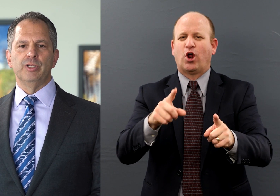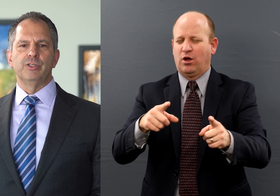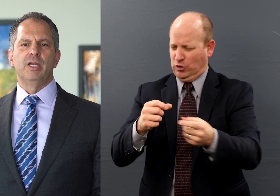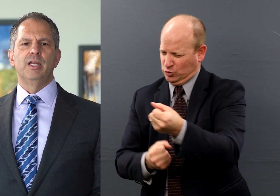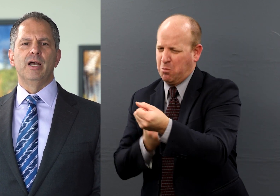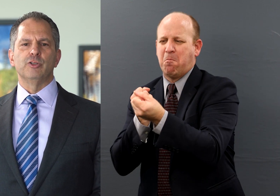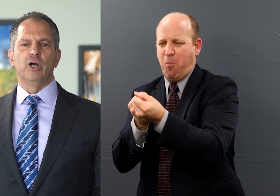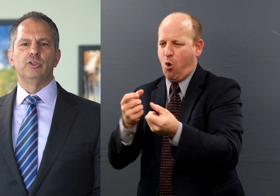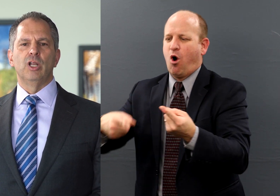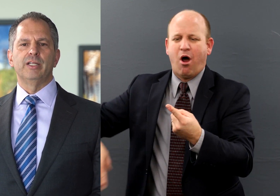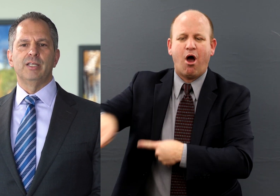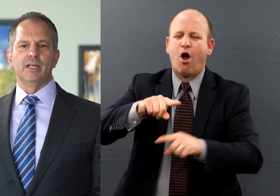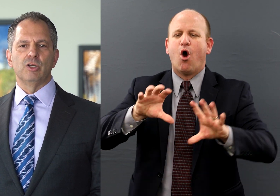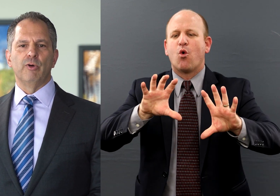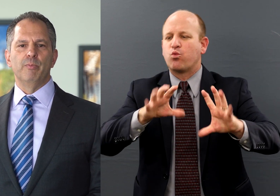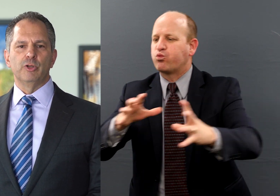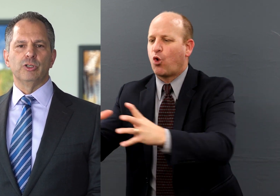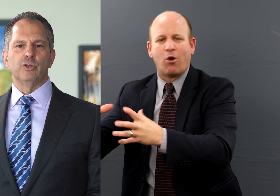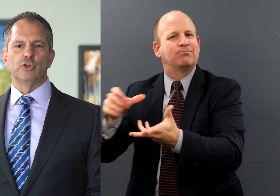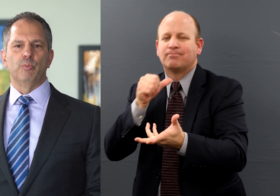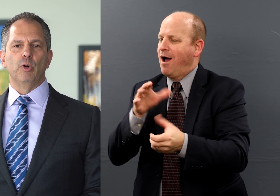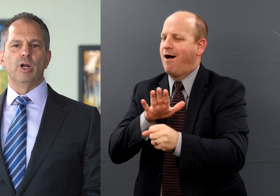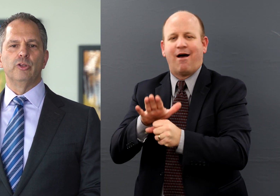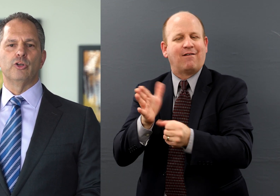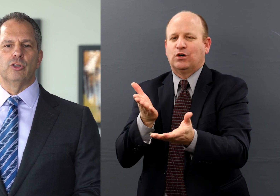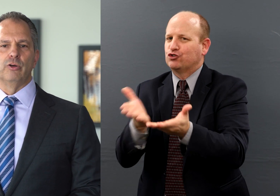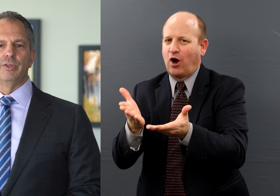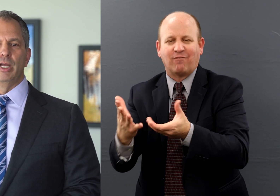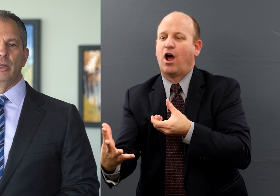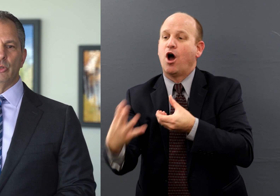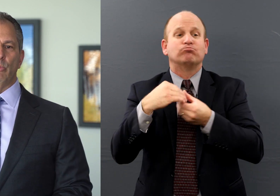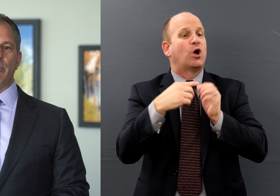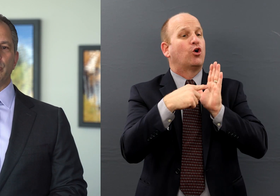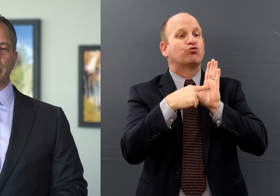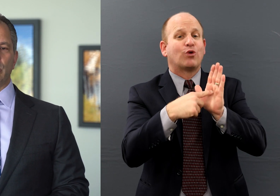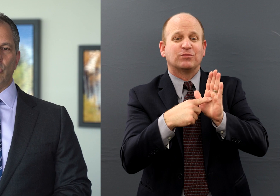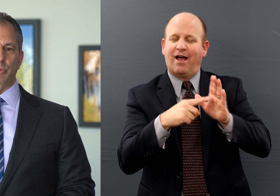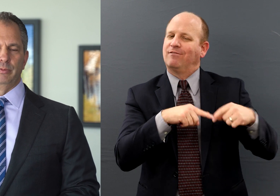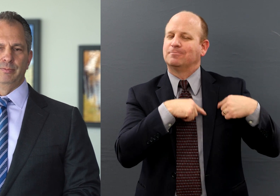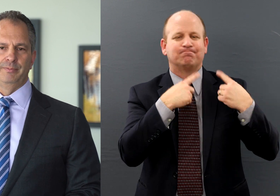as underlying tenets of our mission to support underserved and underrepresented groups.